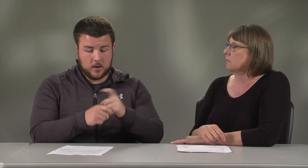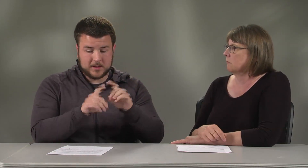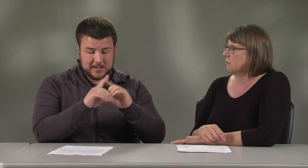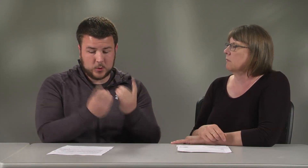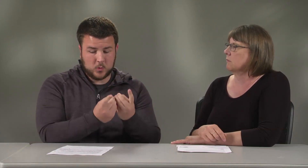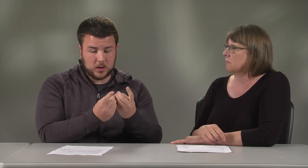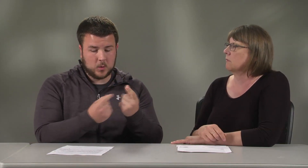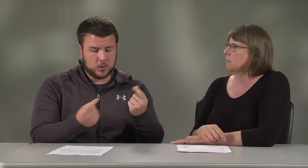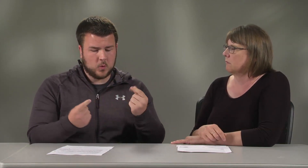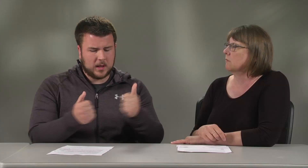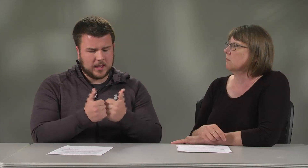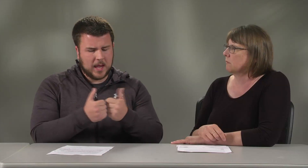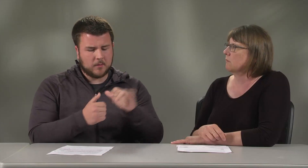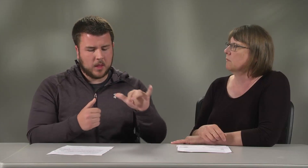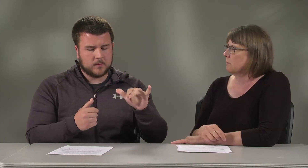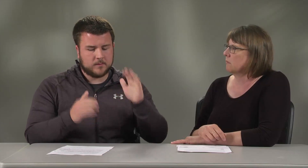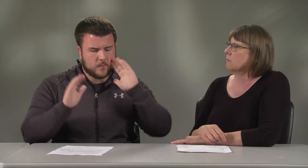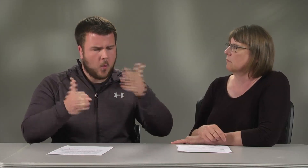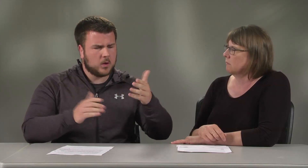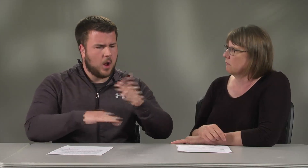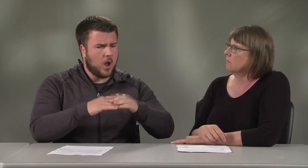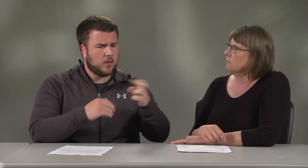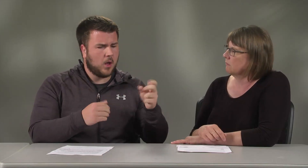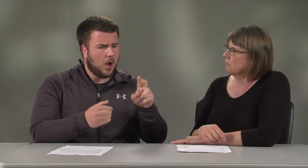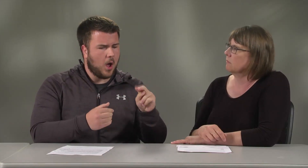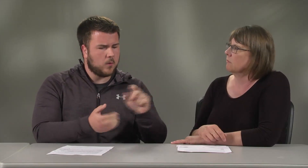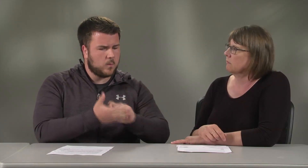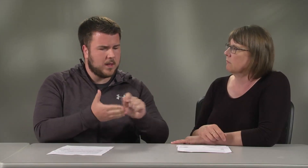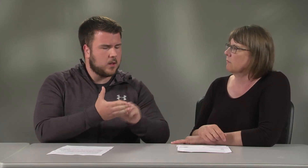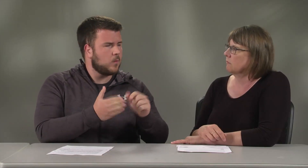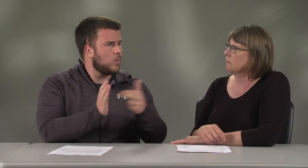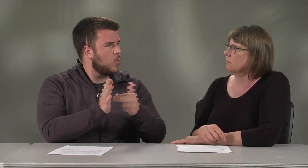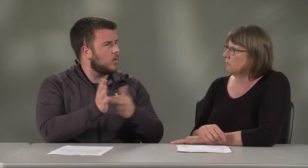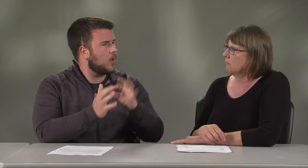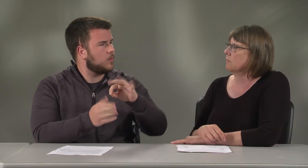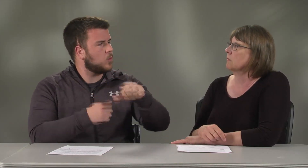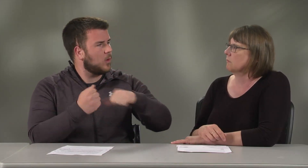Also, with a counselor, we focused on a role-playing game,